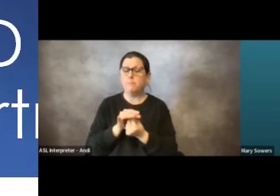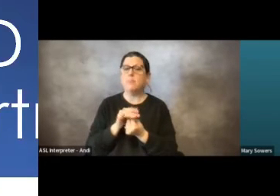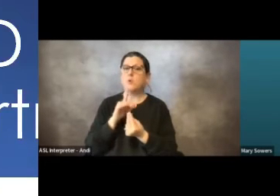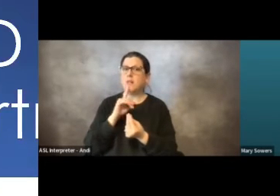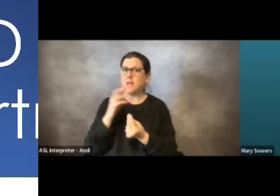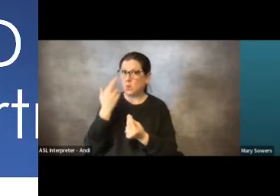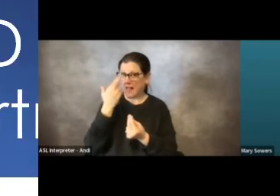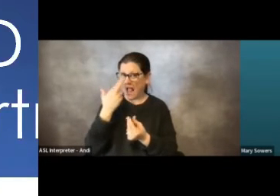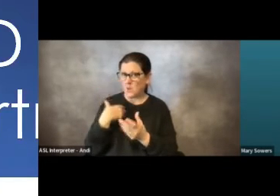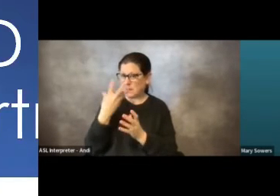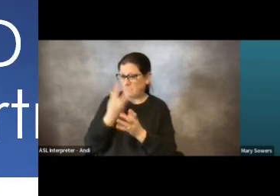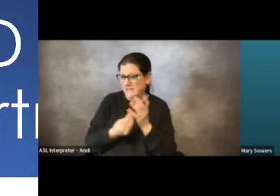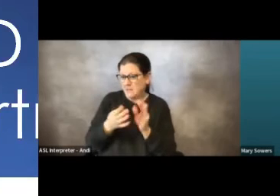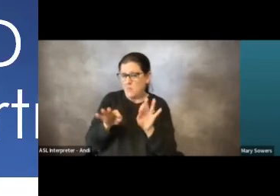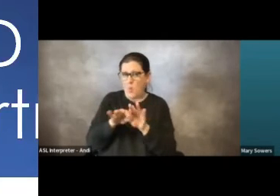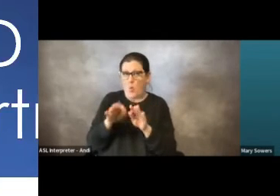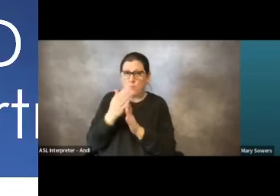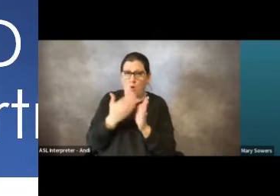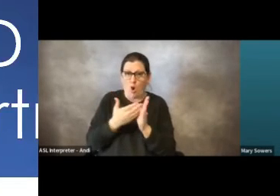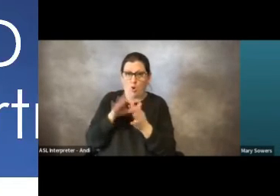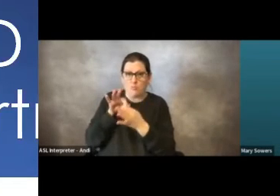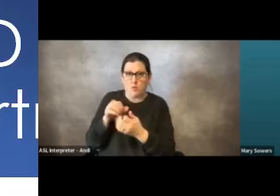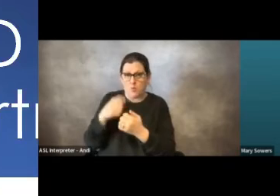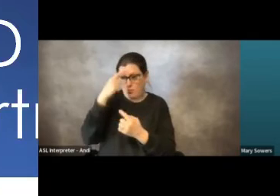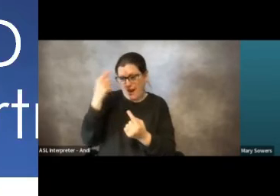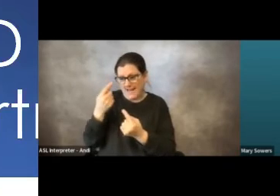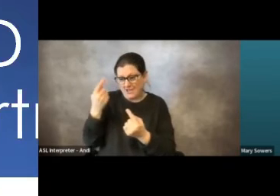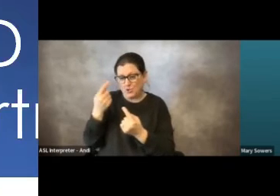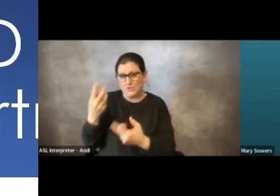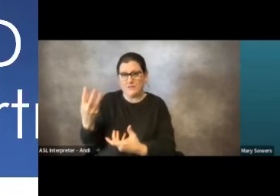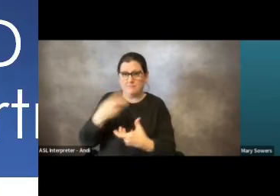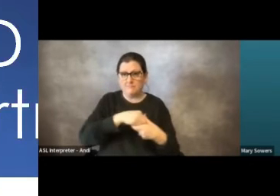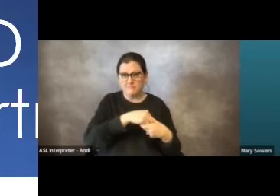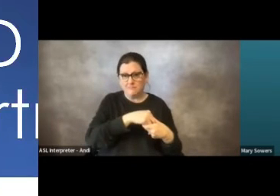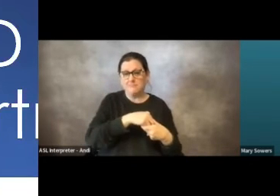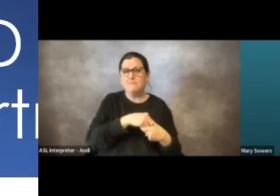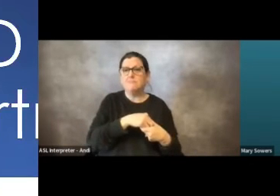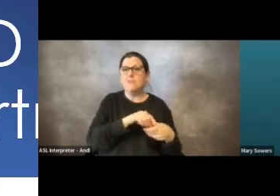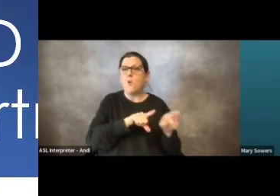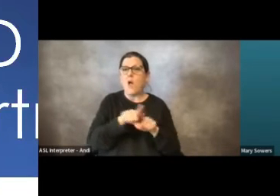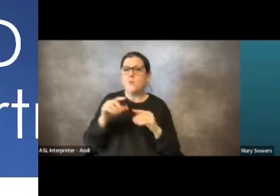missing an important component with brain injury in that mix. And so as we move forward, I